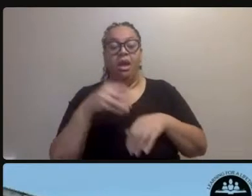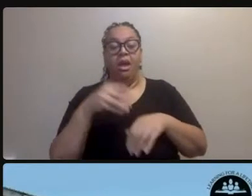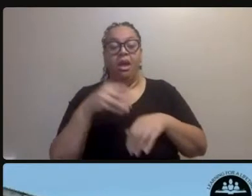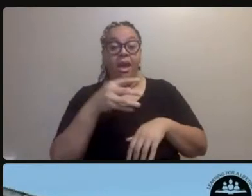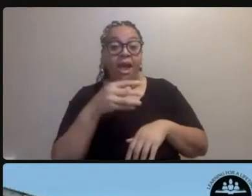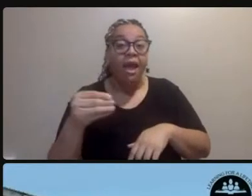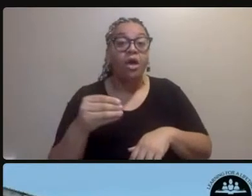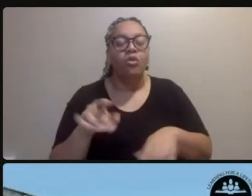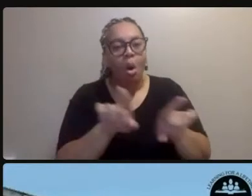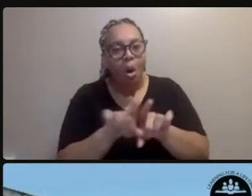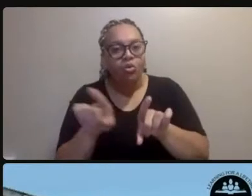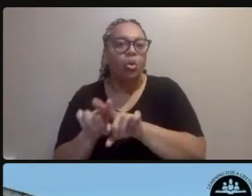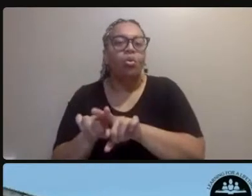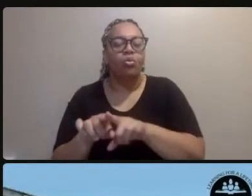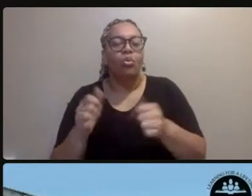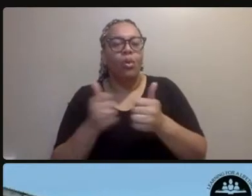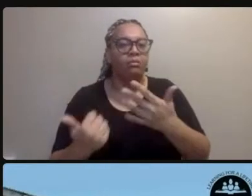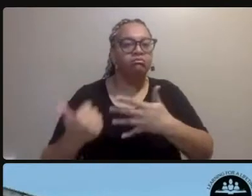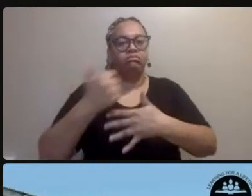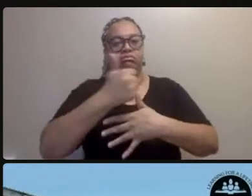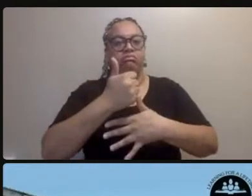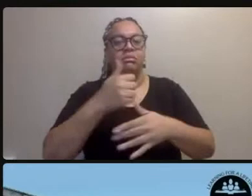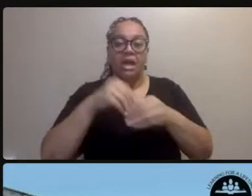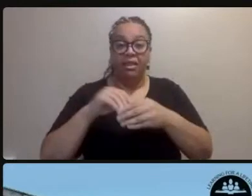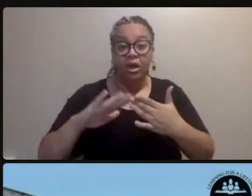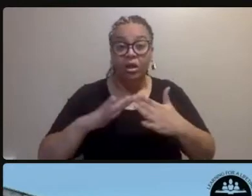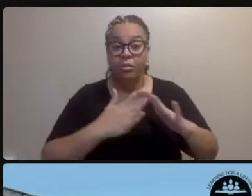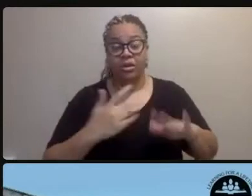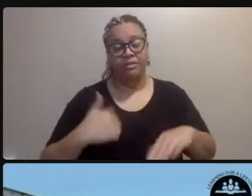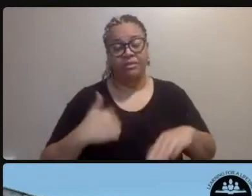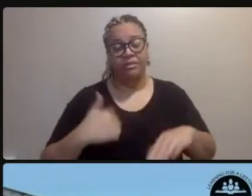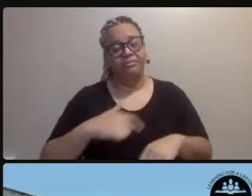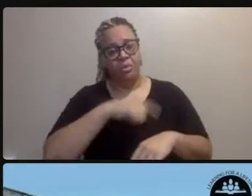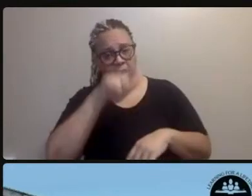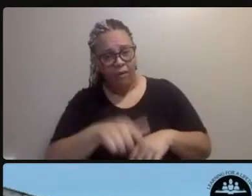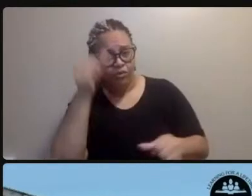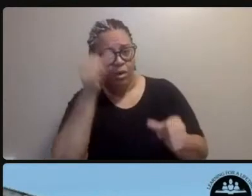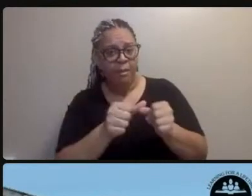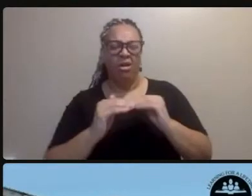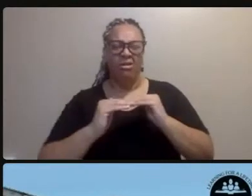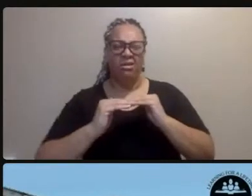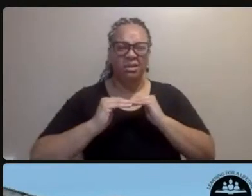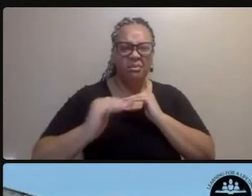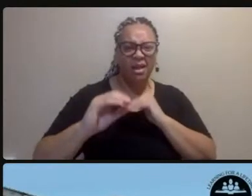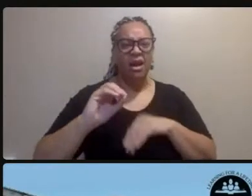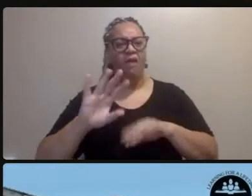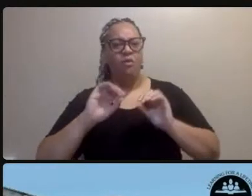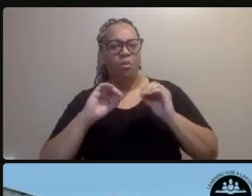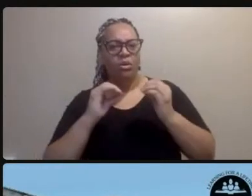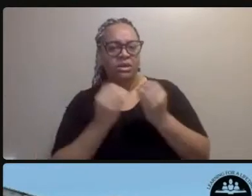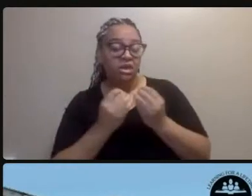COMMUNICATES AND COLLABORATES INTERNALLY TO THE BOARD AND